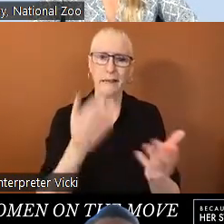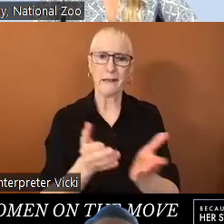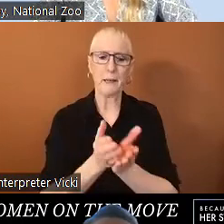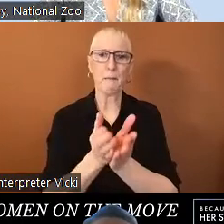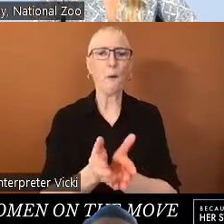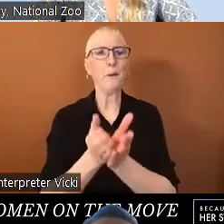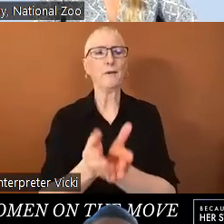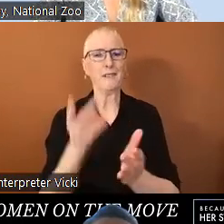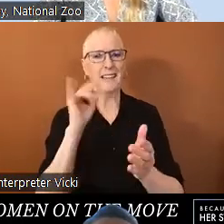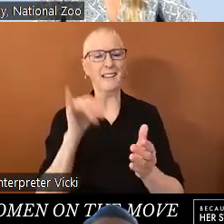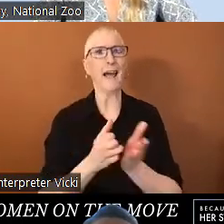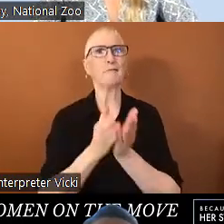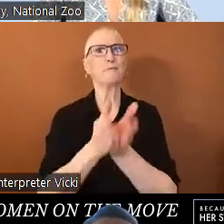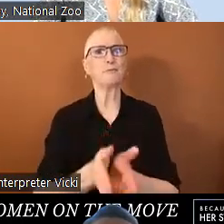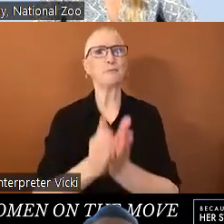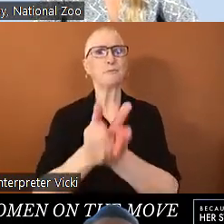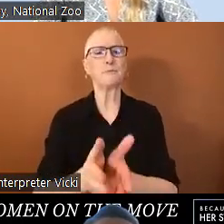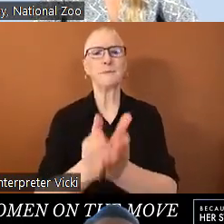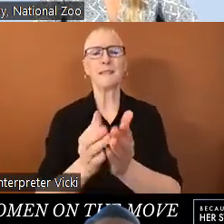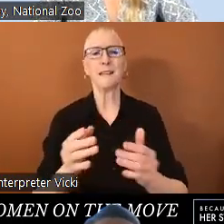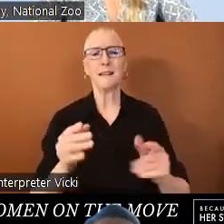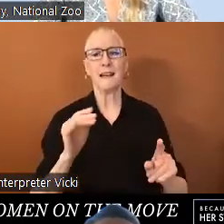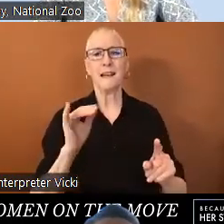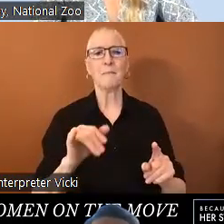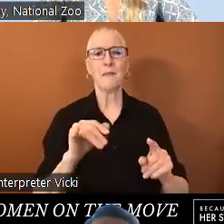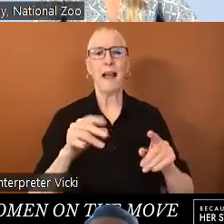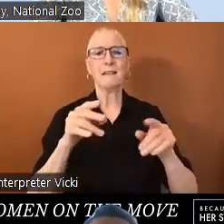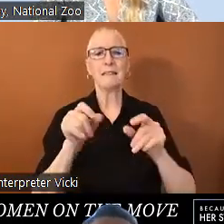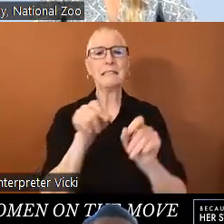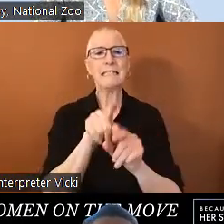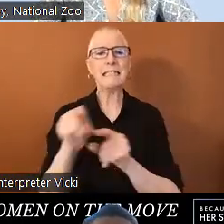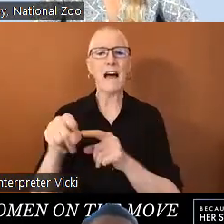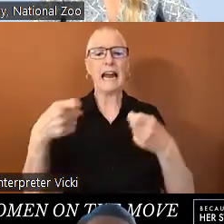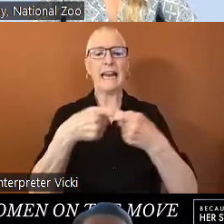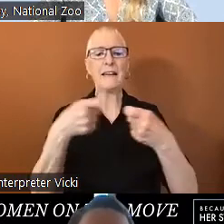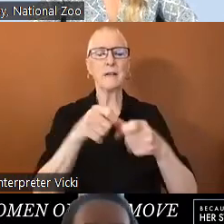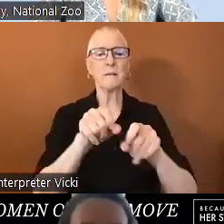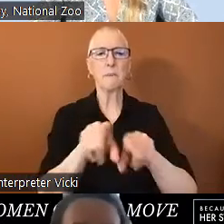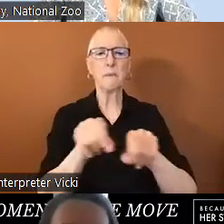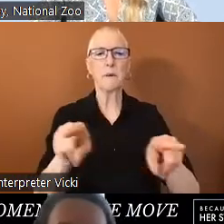down the road but it's basically it sends out an electric current into the water that kind of just